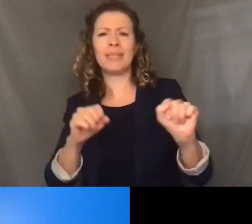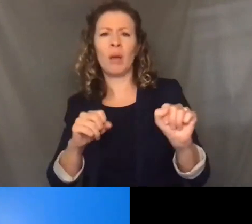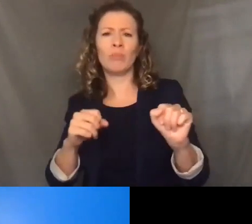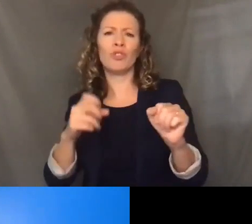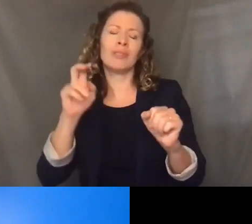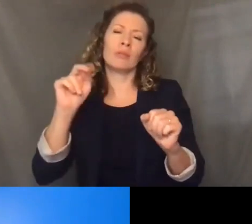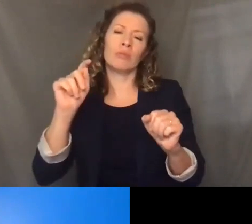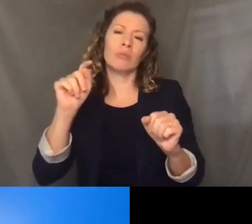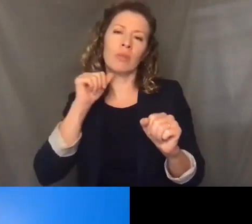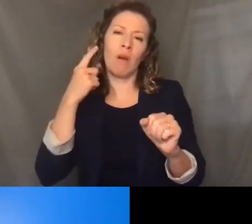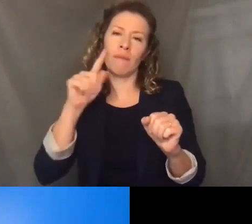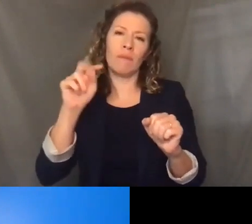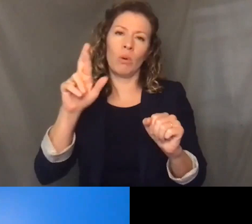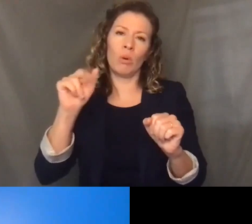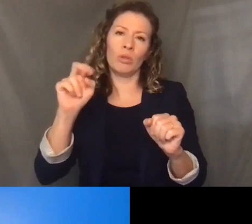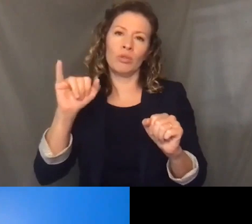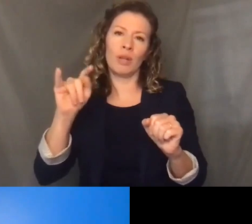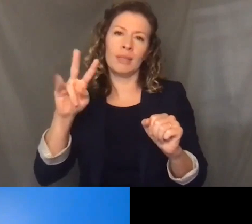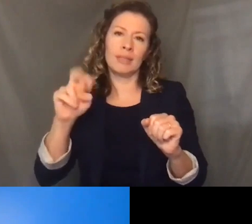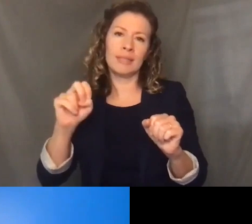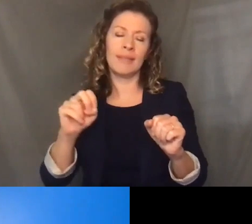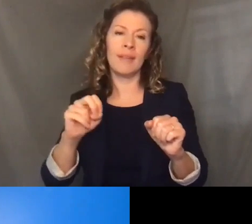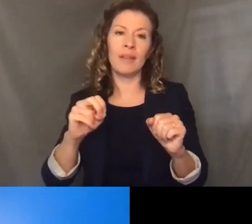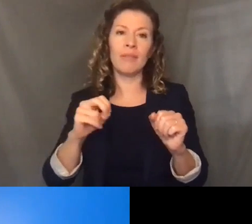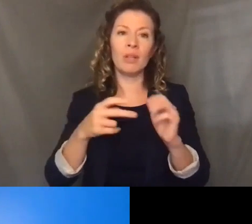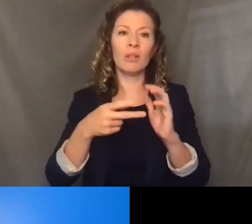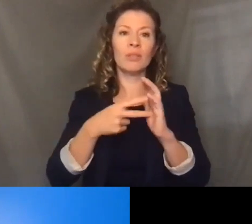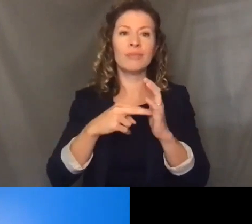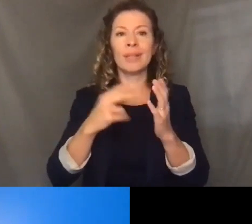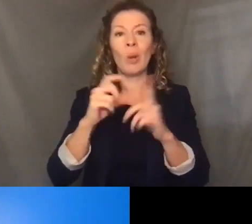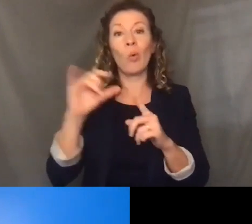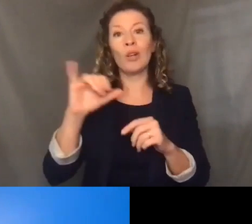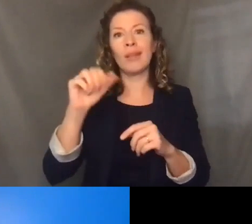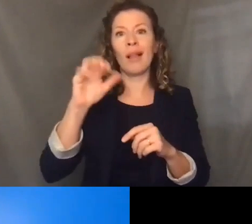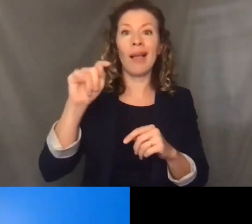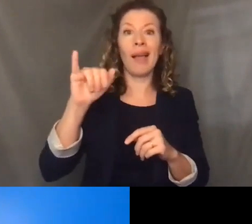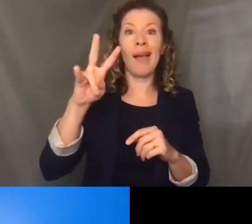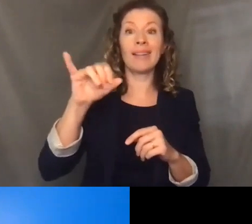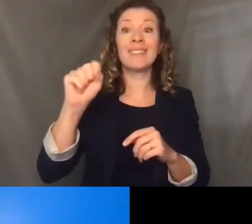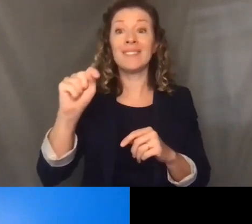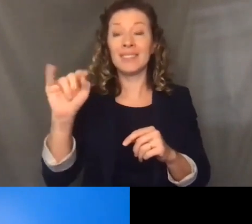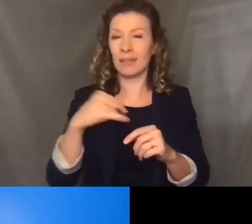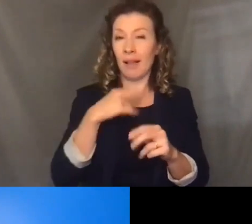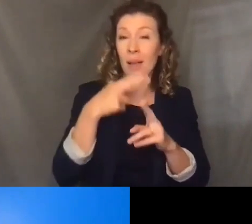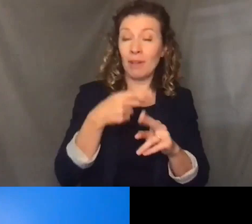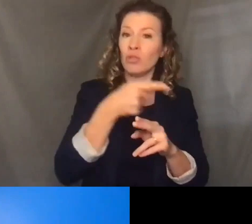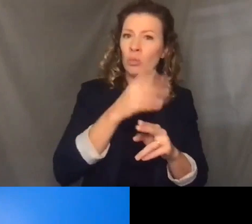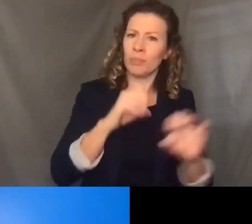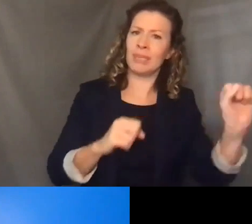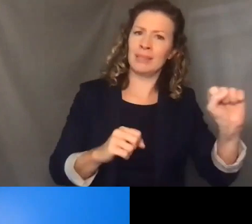here so that's words like activists that i showed would be subject biased towards subject and